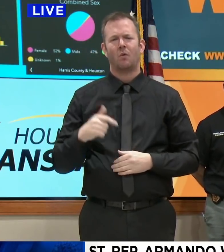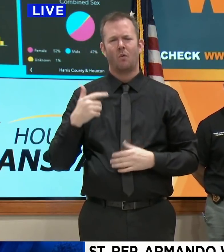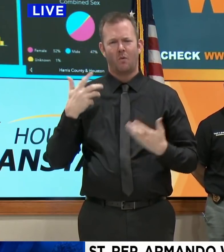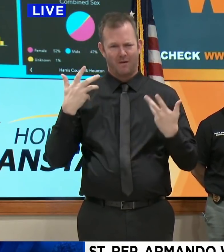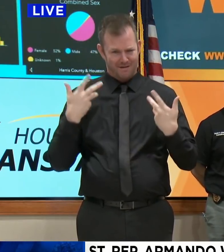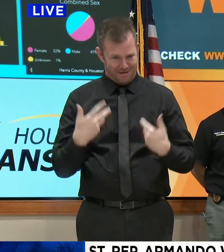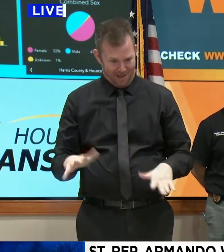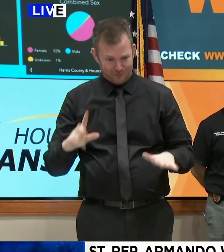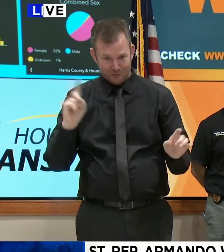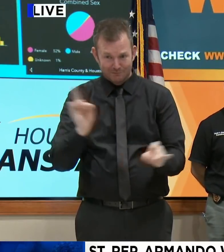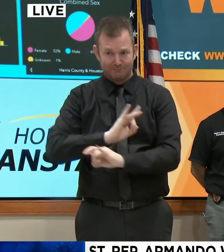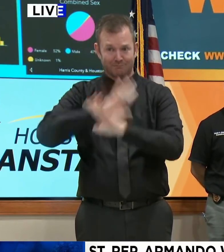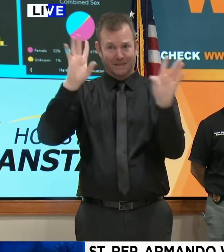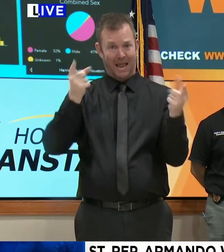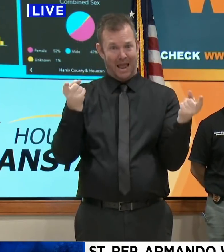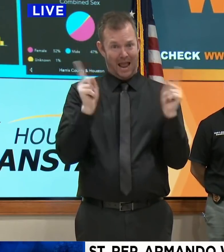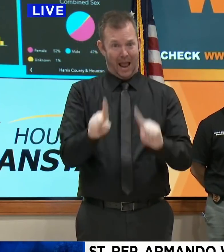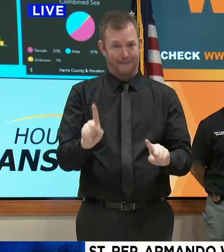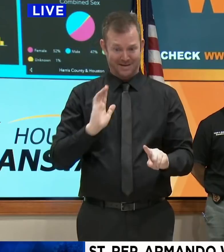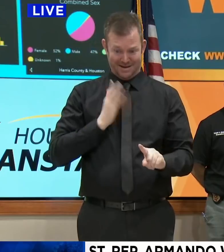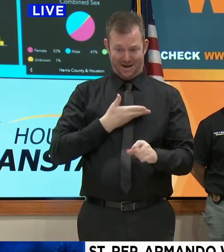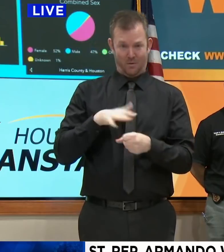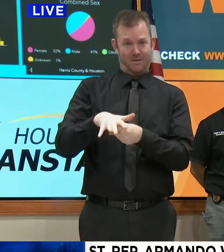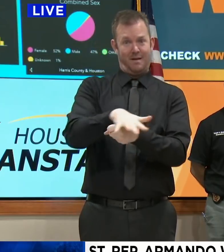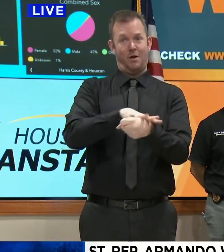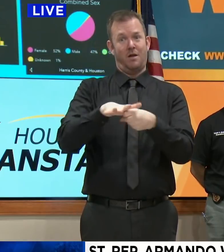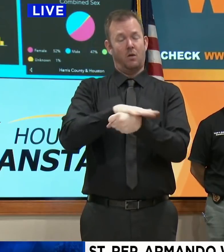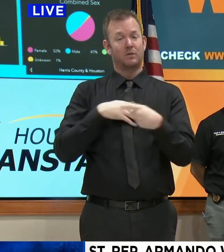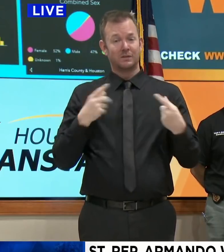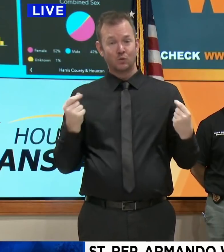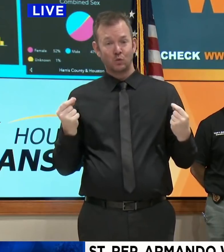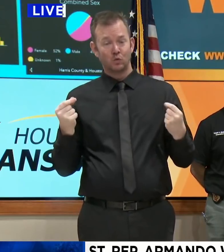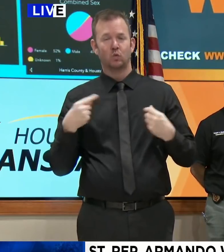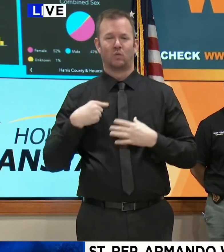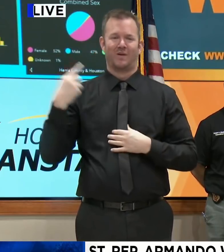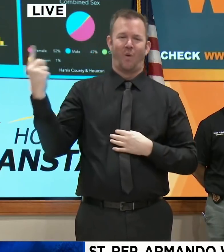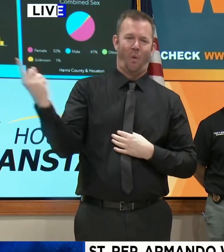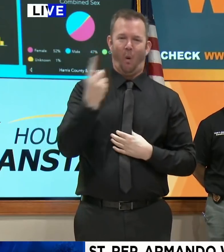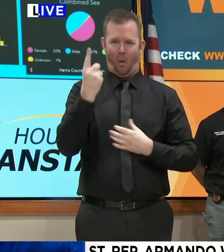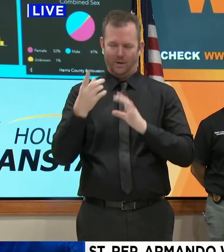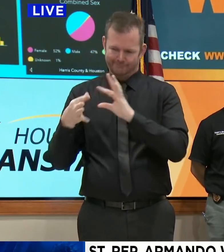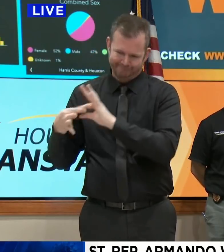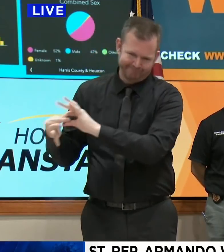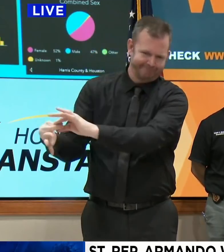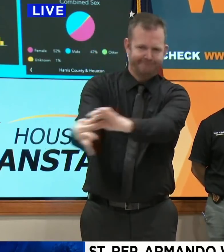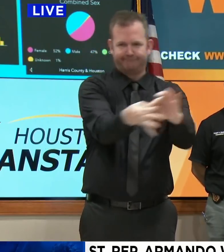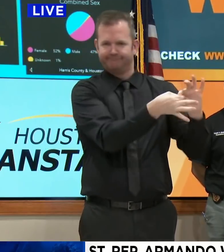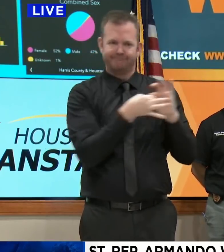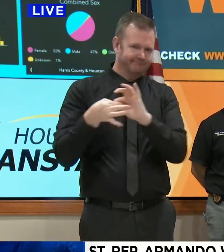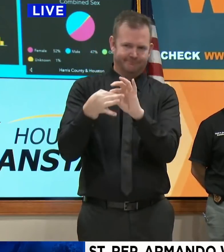natural disasters with all of you. And one of the you. And one of the things I love about our people things I love about our people in this region that in the